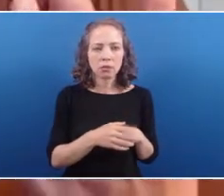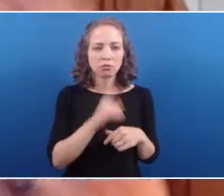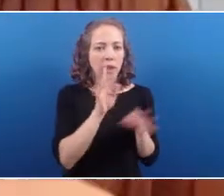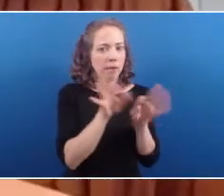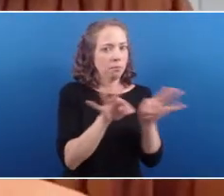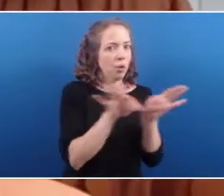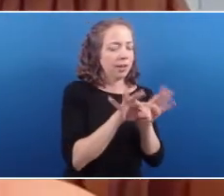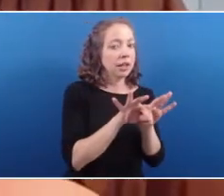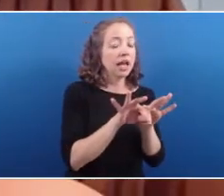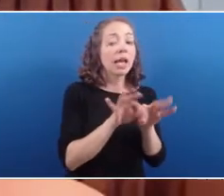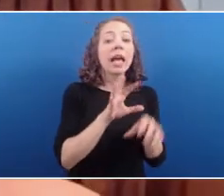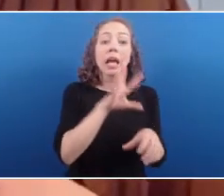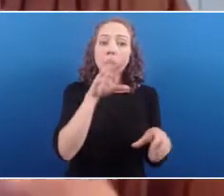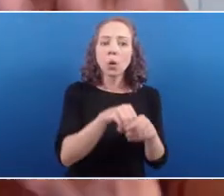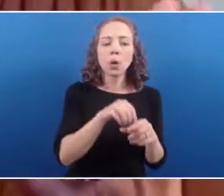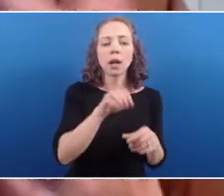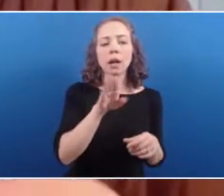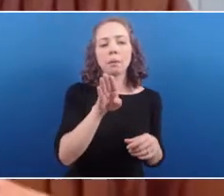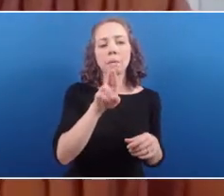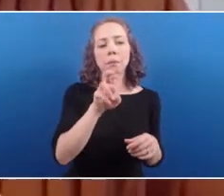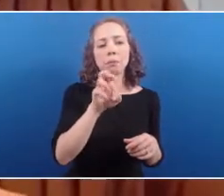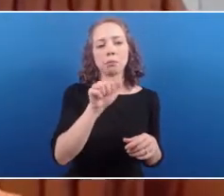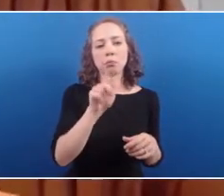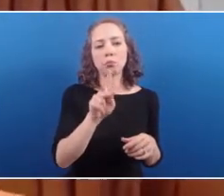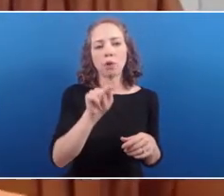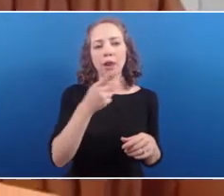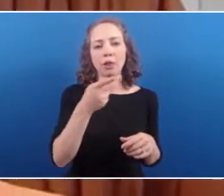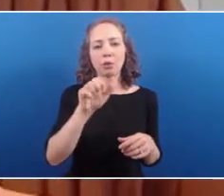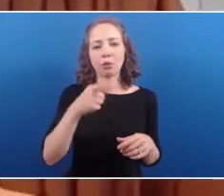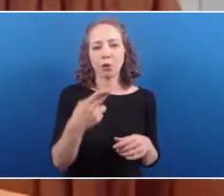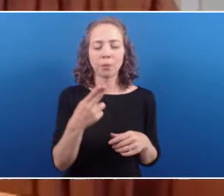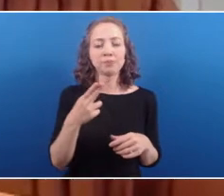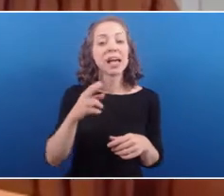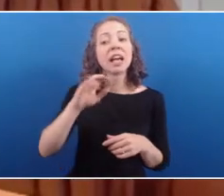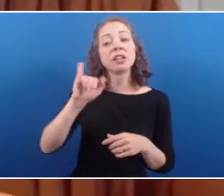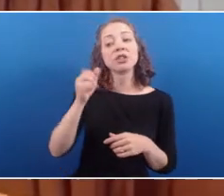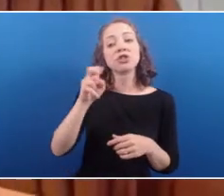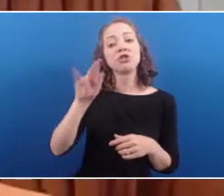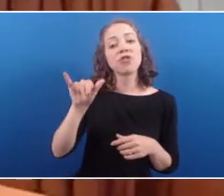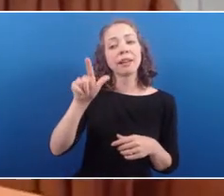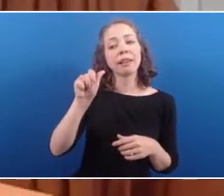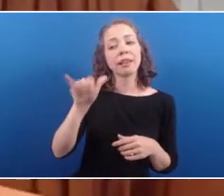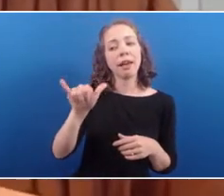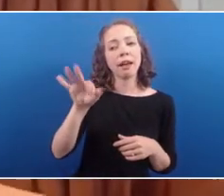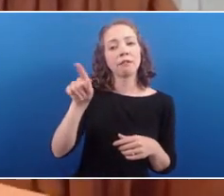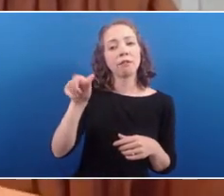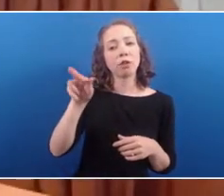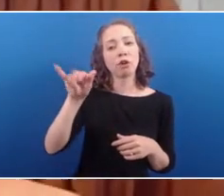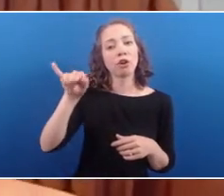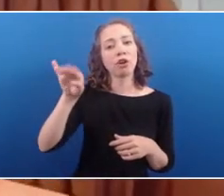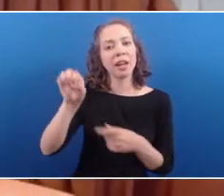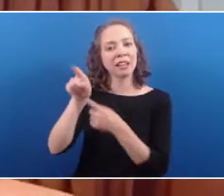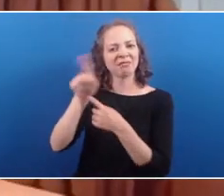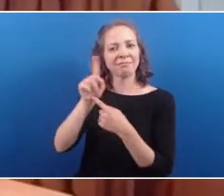So, for example, Jenny Lee Flurry, who is my manager, she gets the breakthrough. So, if she is looking to find me, that one can make